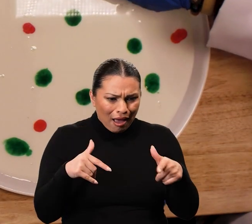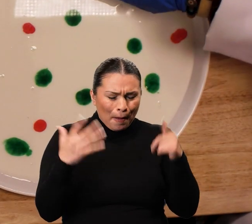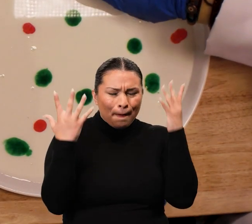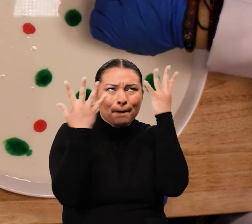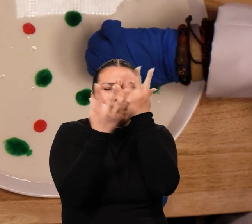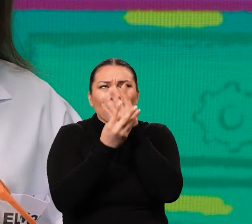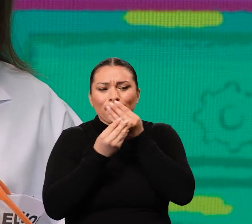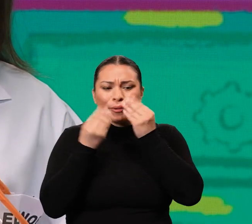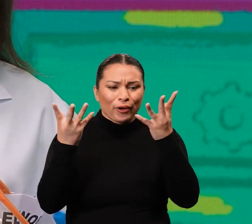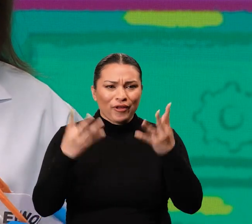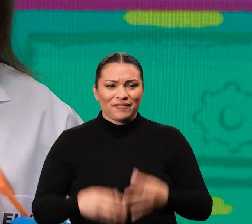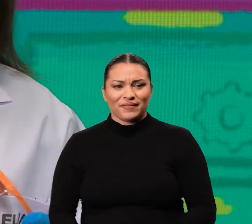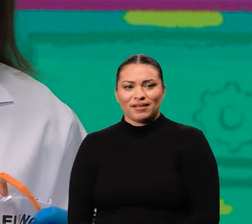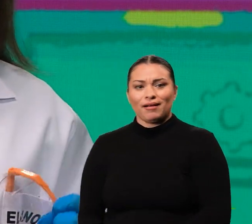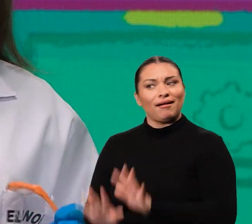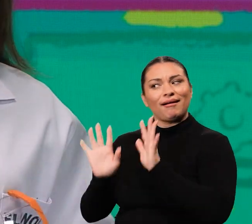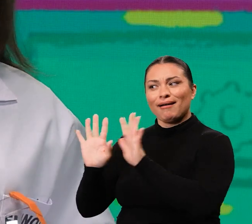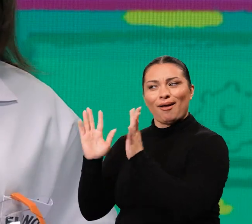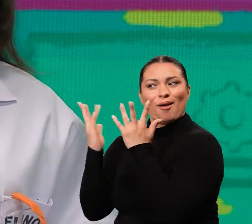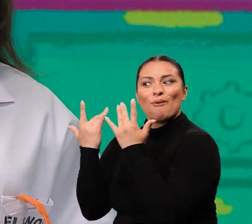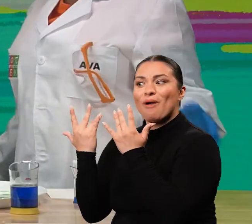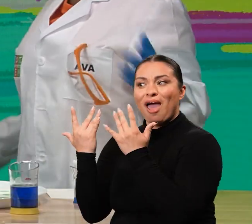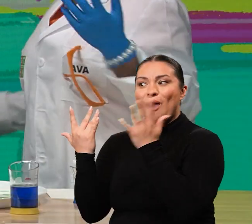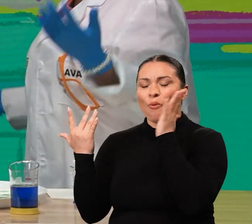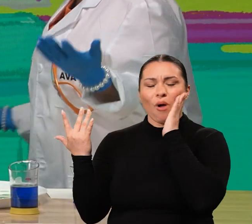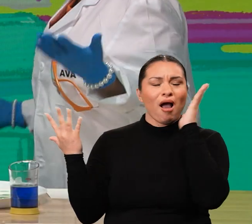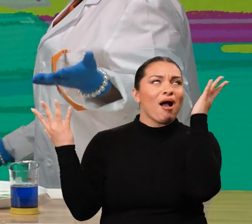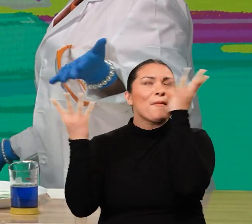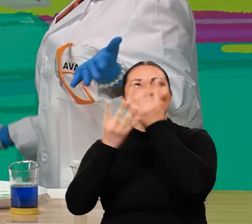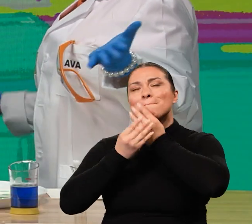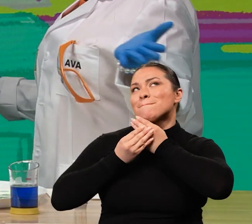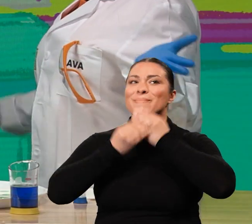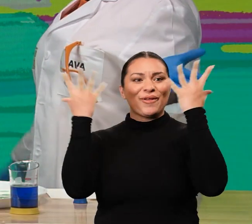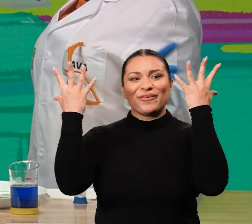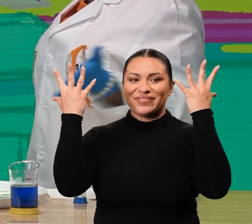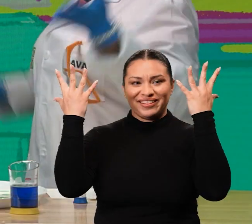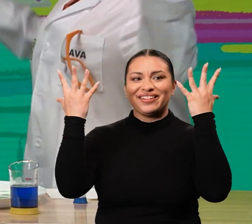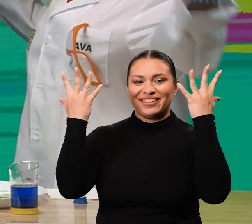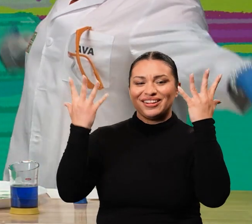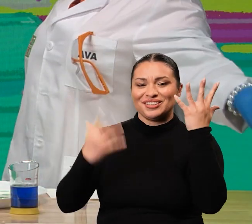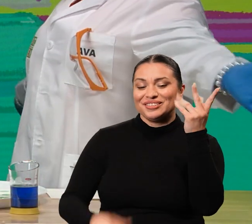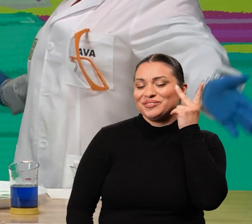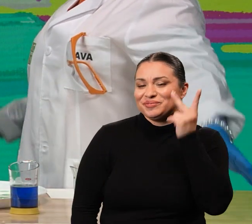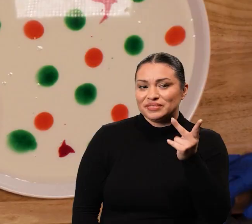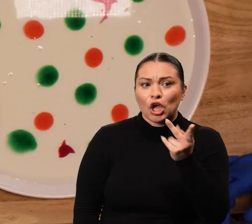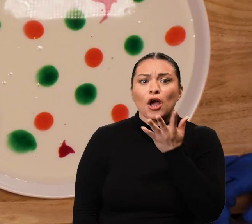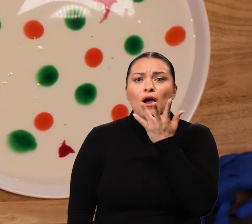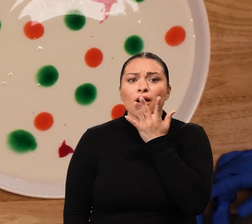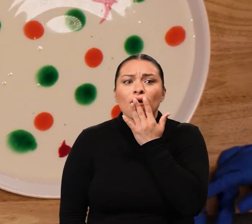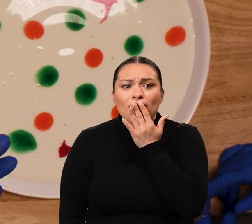I think this is the prettiest science experiment ever. Just wait. It's going to get even prettier.